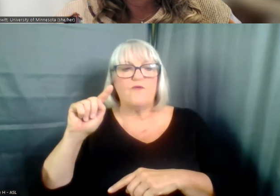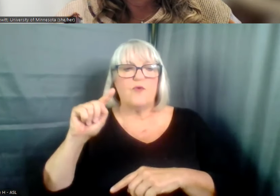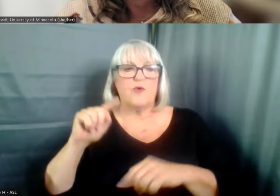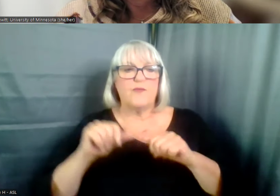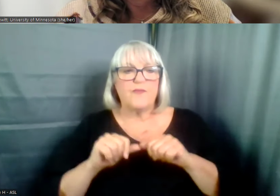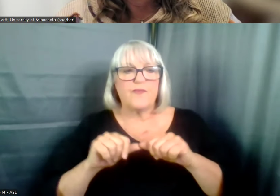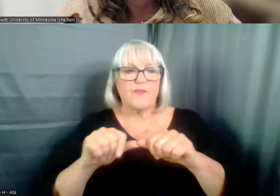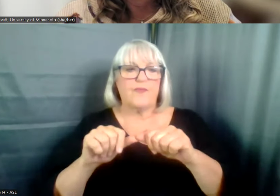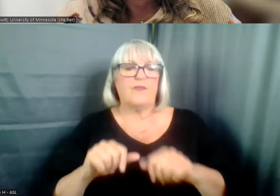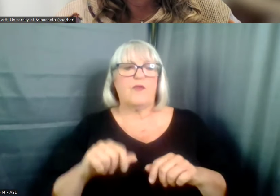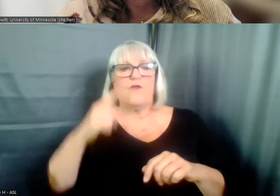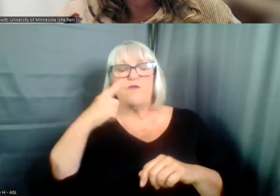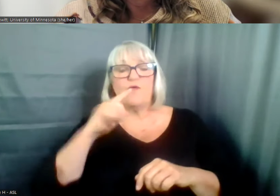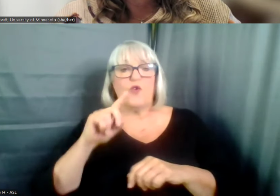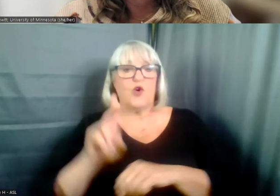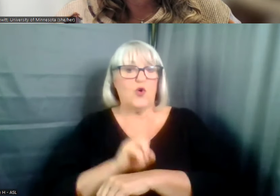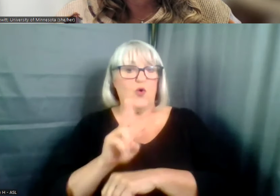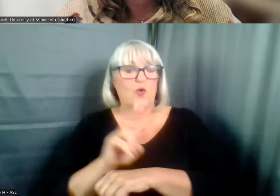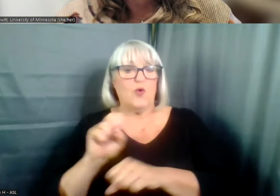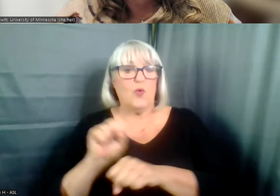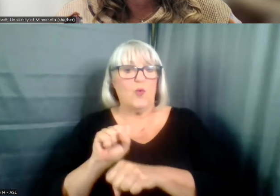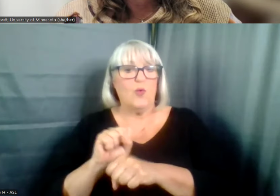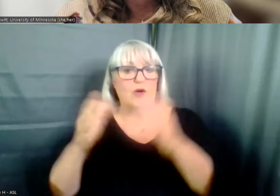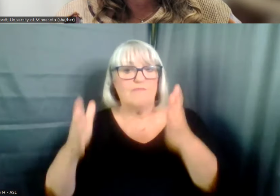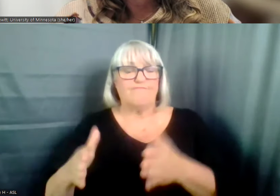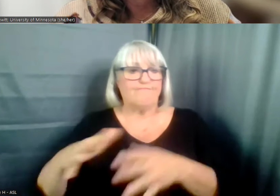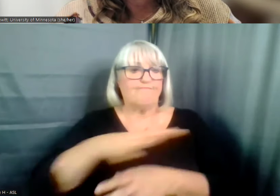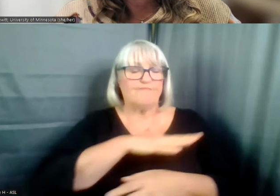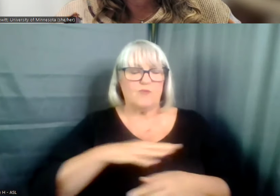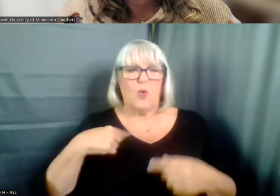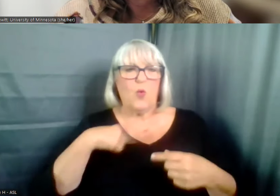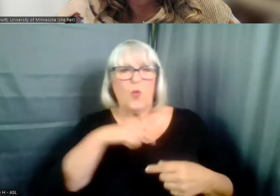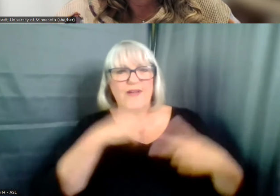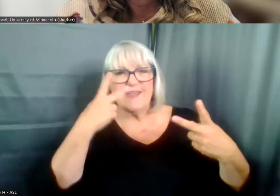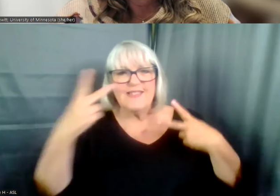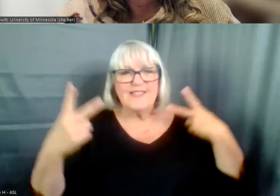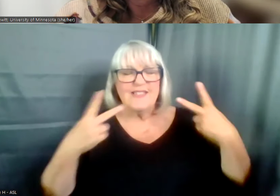term care settings as universal workers. And we've seen other states, Michigan, New